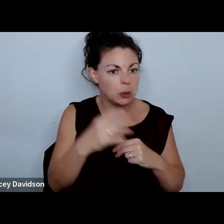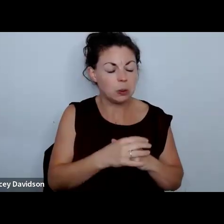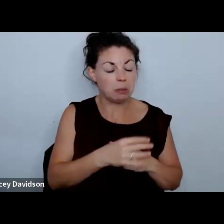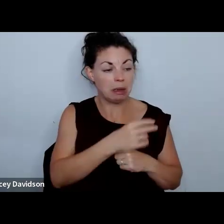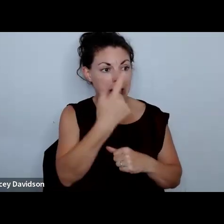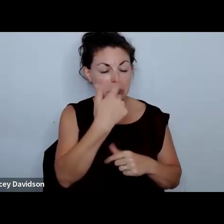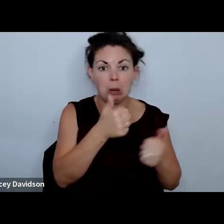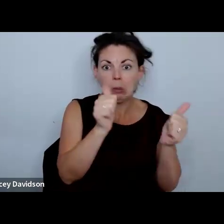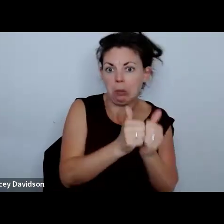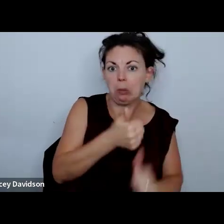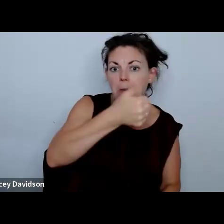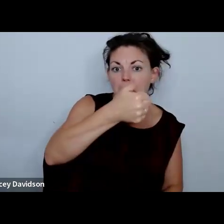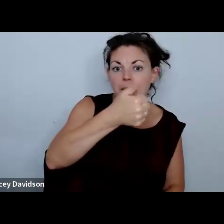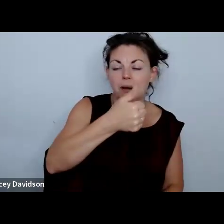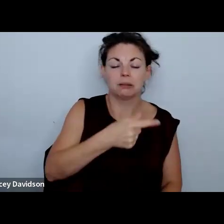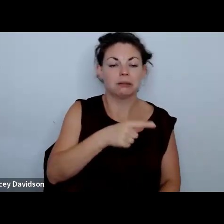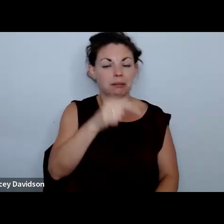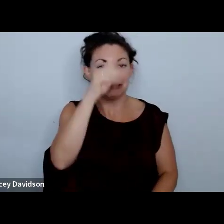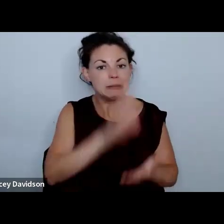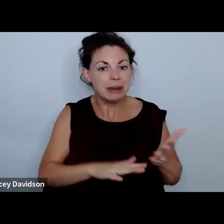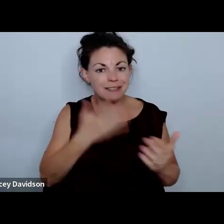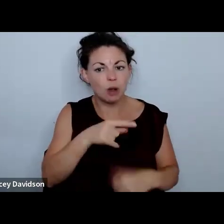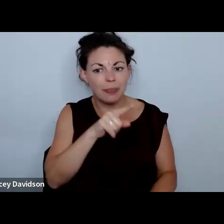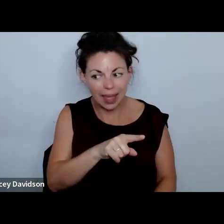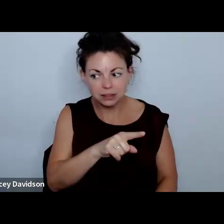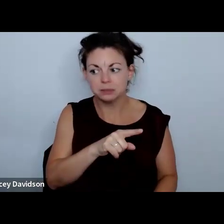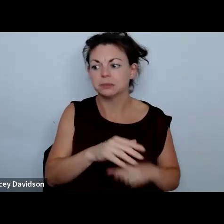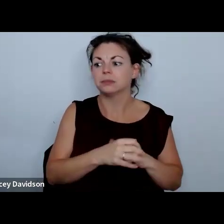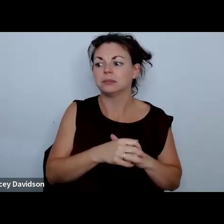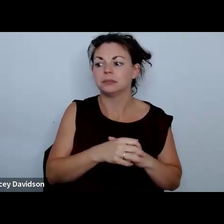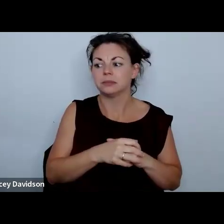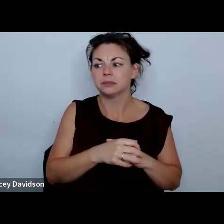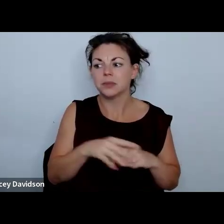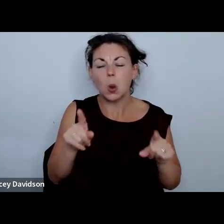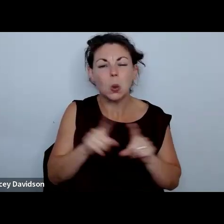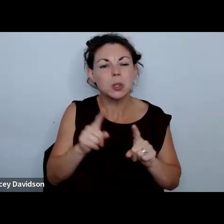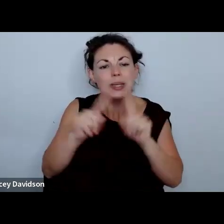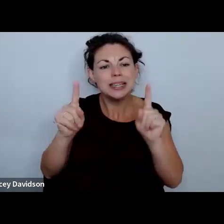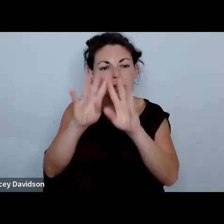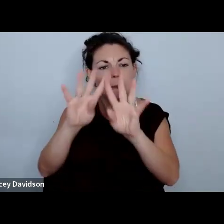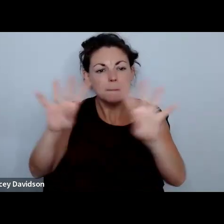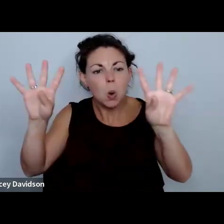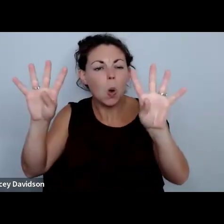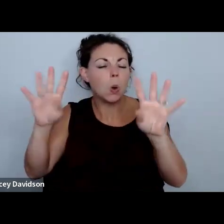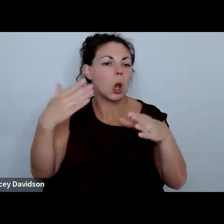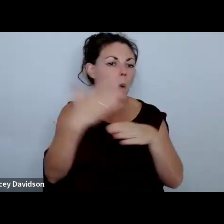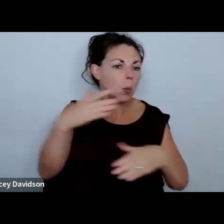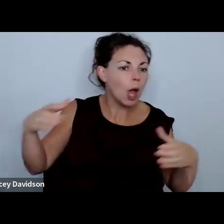those are often kind of concerned with public policy. They write letters and also respond to consultations and the